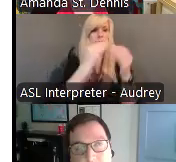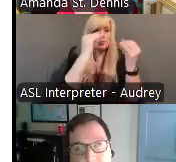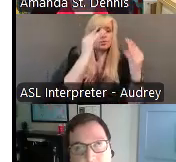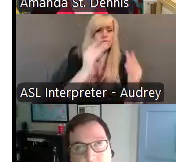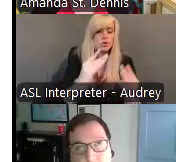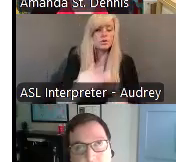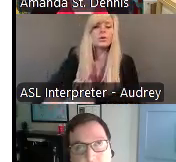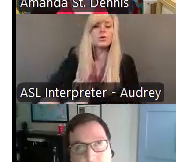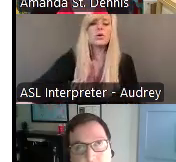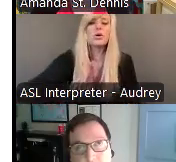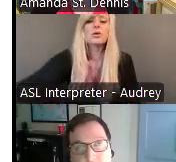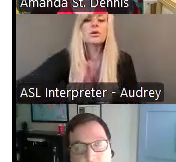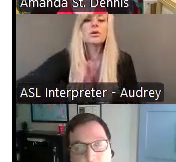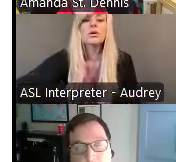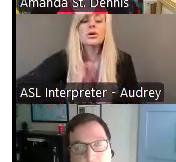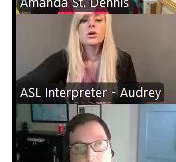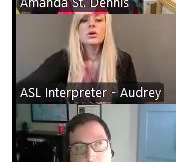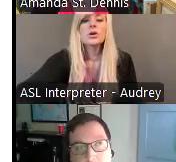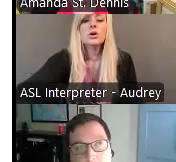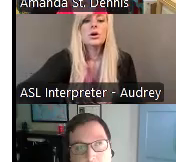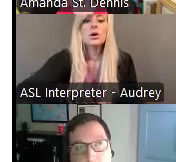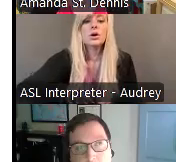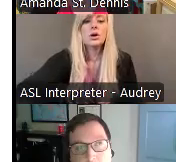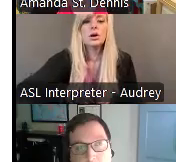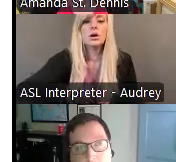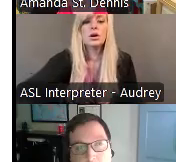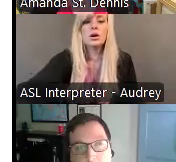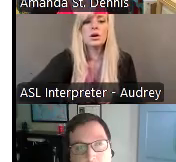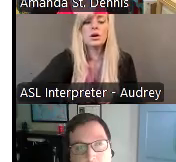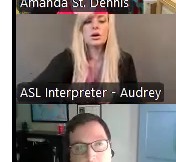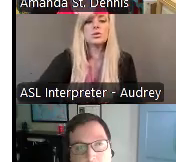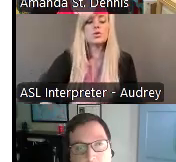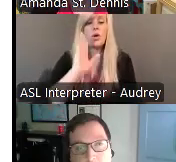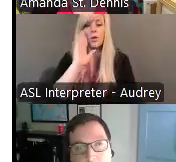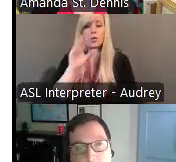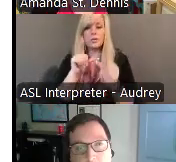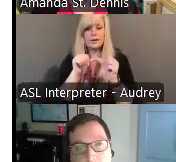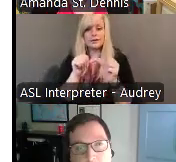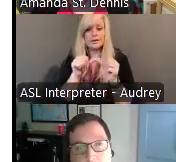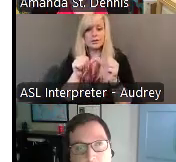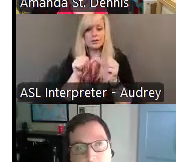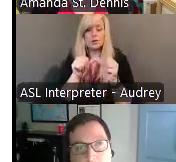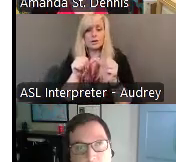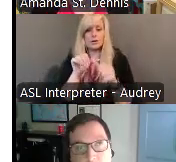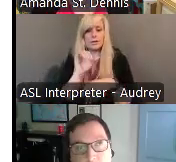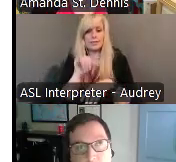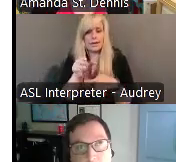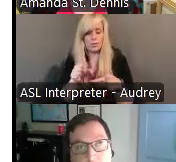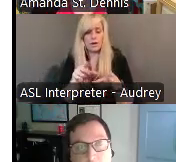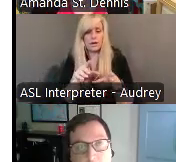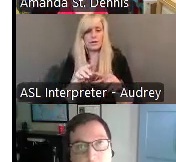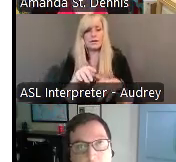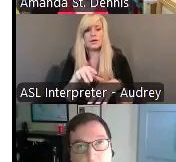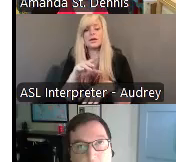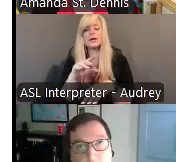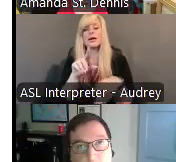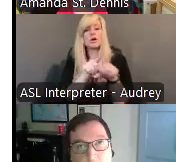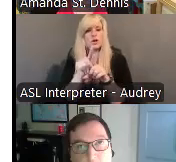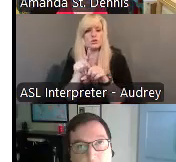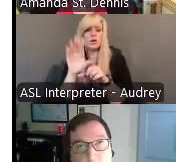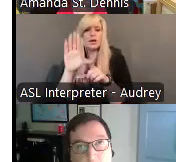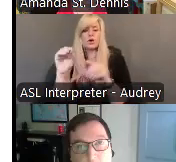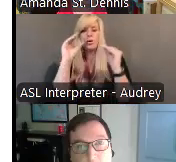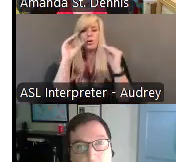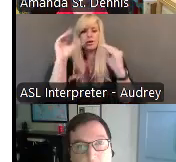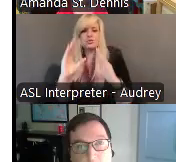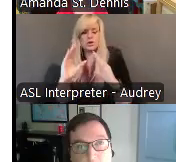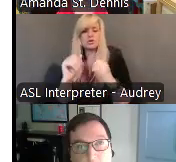I will be both continuing as that as well as an as needed co-instructor with the FER program. I